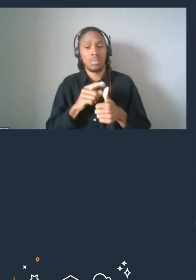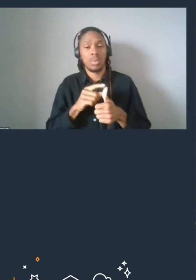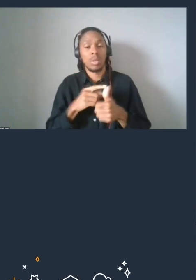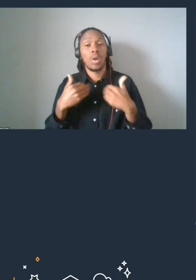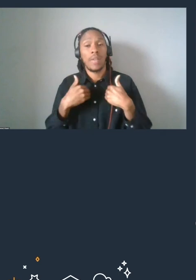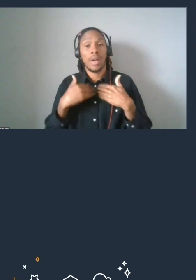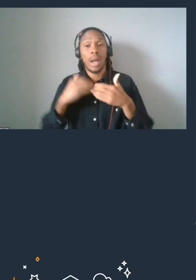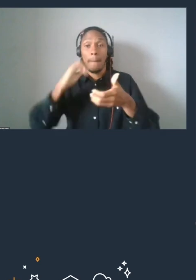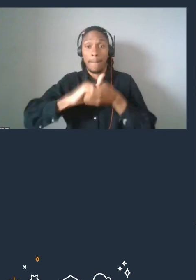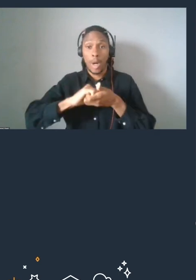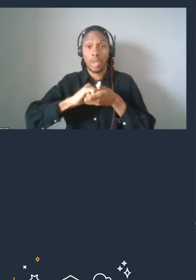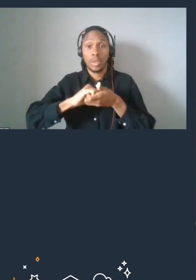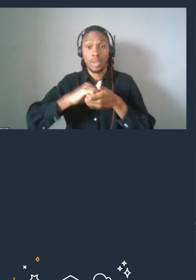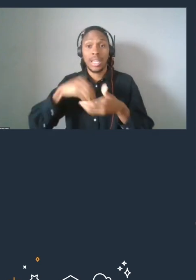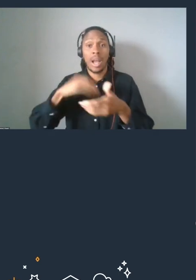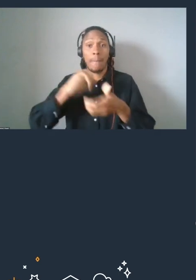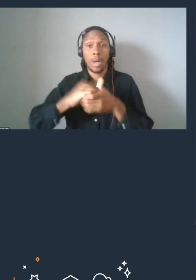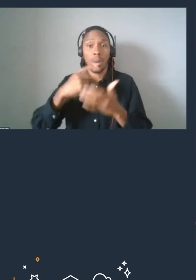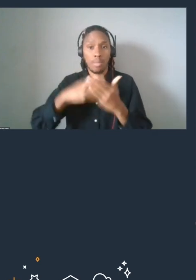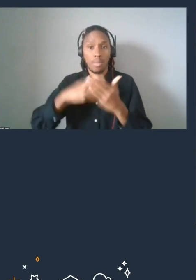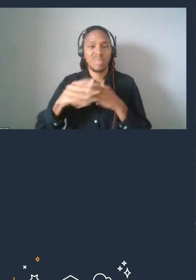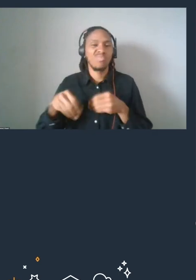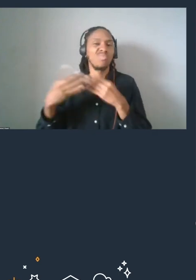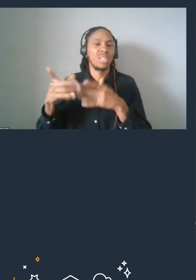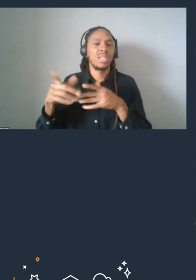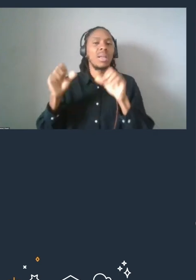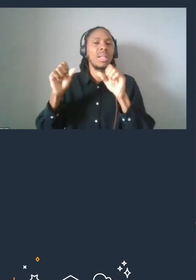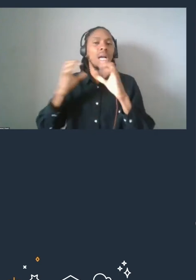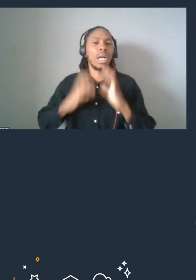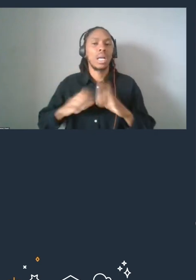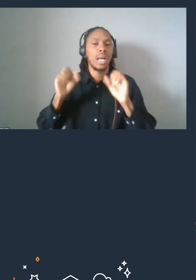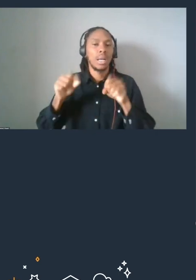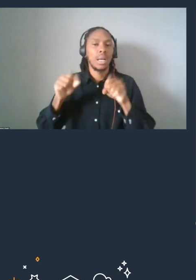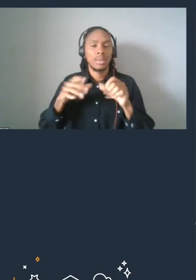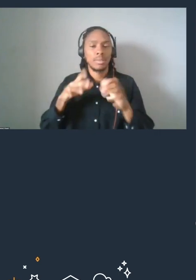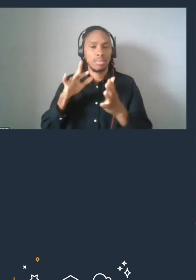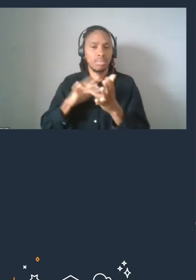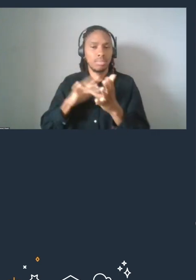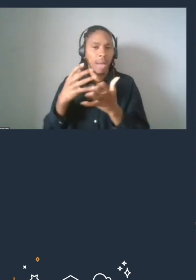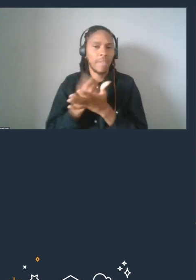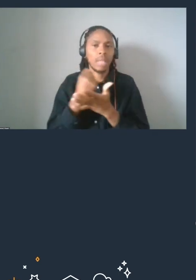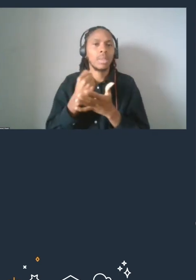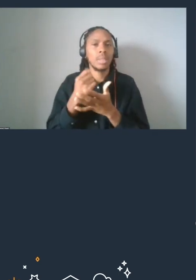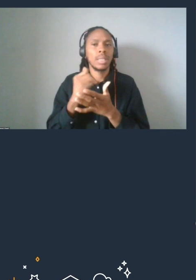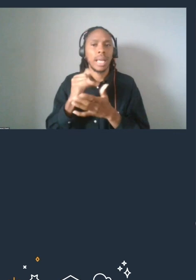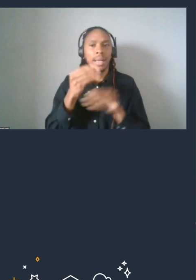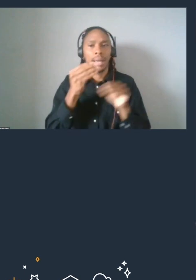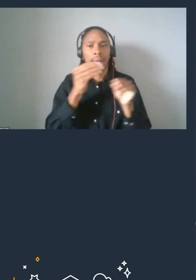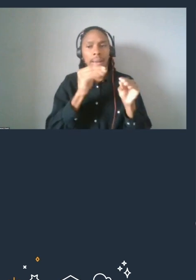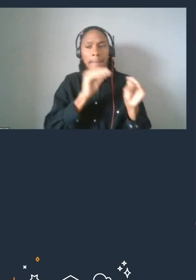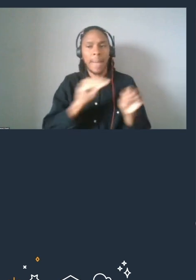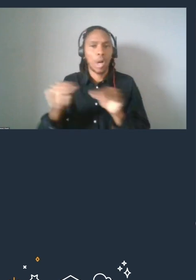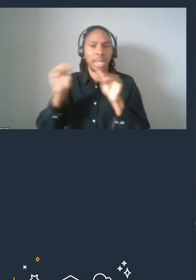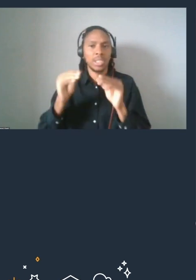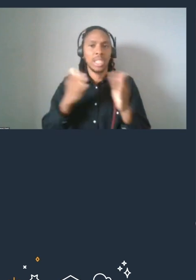in our partner program that can give customers the ability to take advantage of those migration services that these partners are,